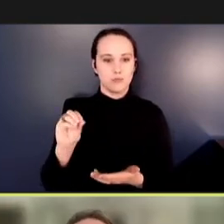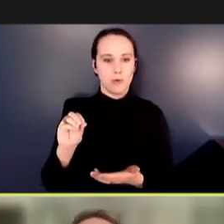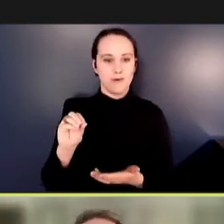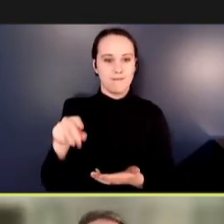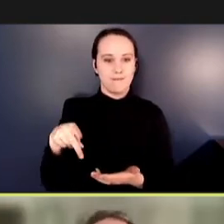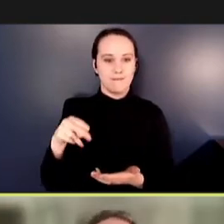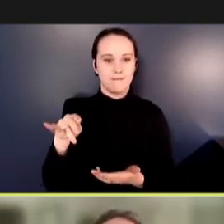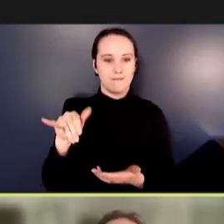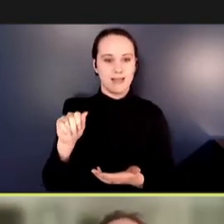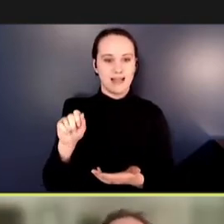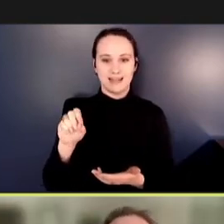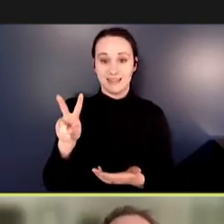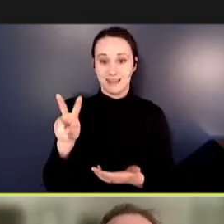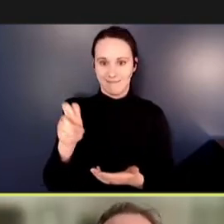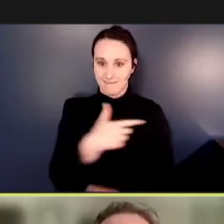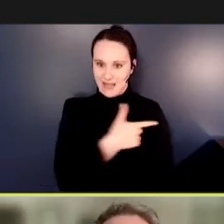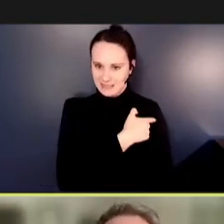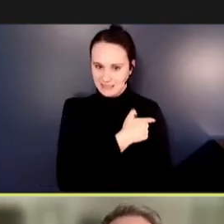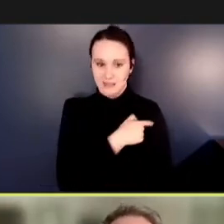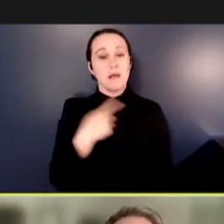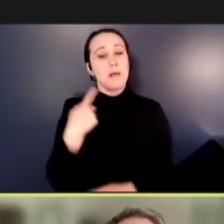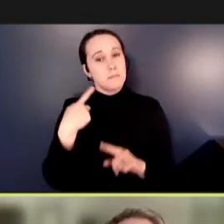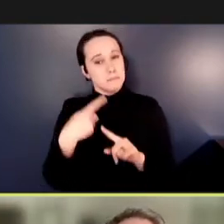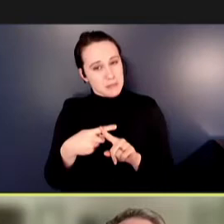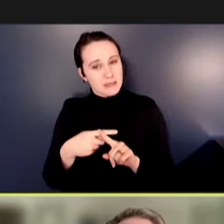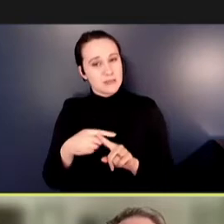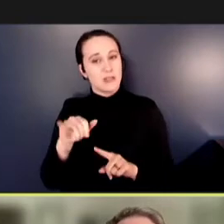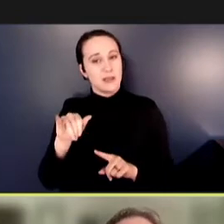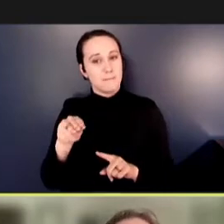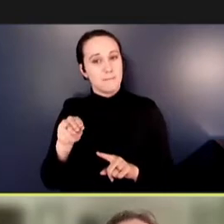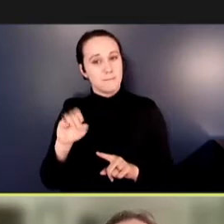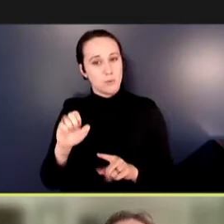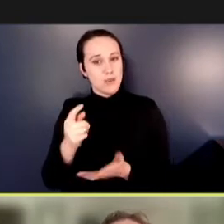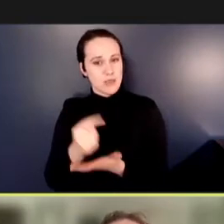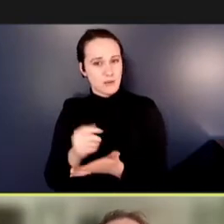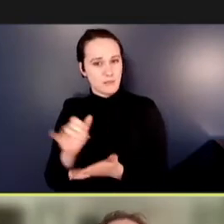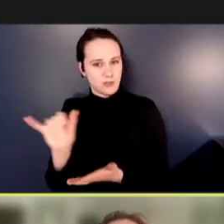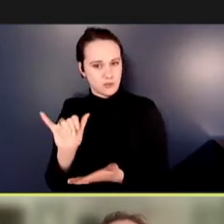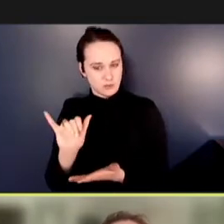because we kind of look at the immune system as one system that helps us fight disease.